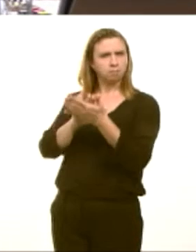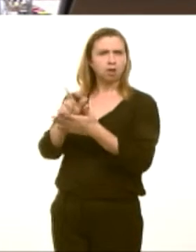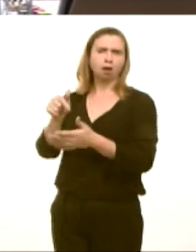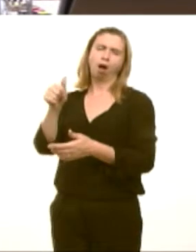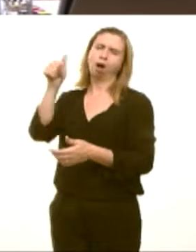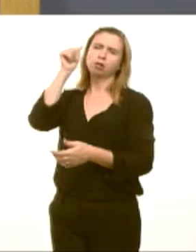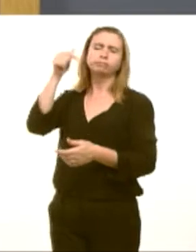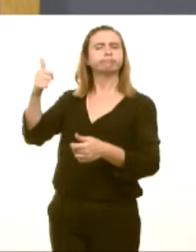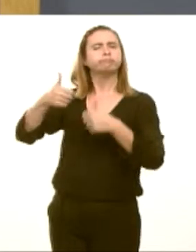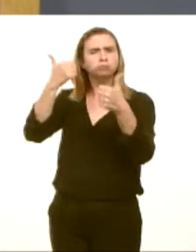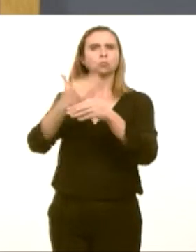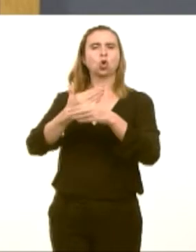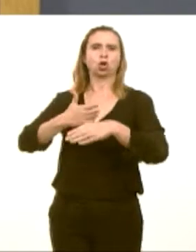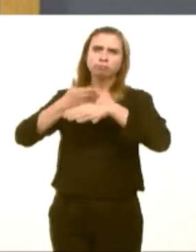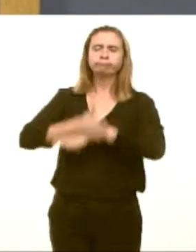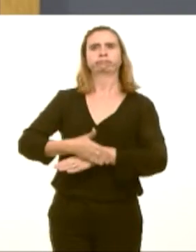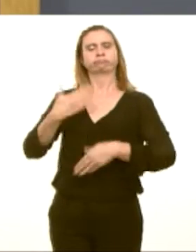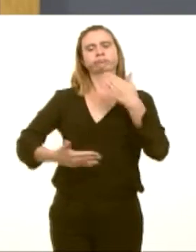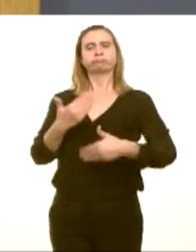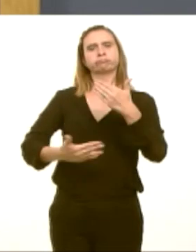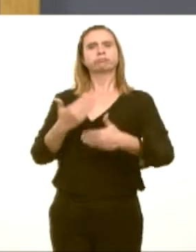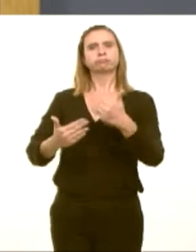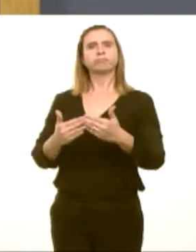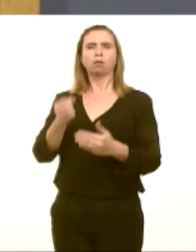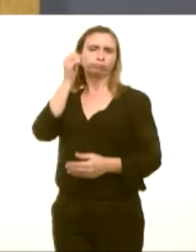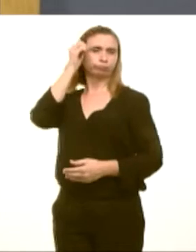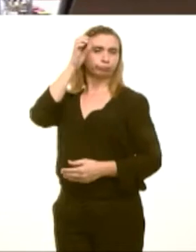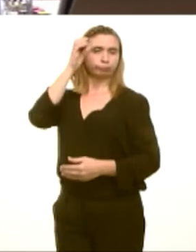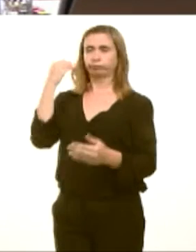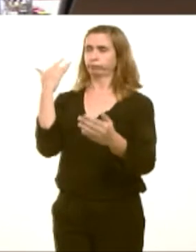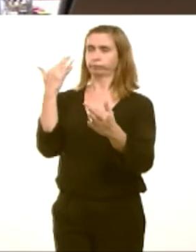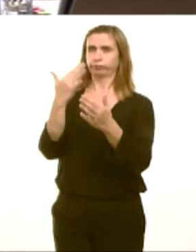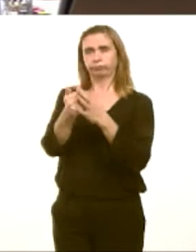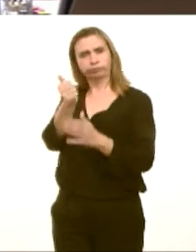of work, who can offer the benefit of experience and, particularly, of course, the ability